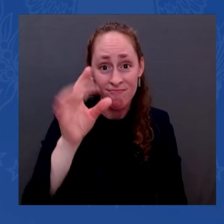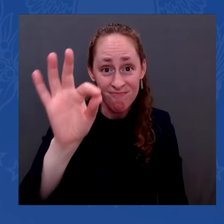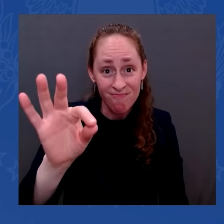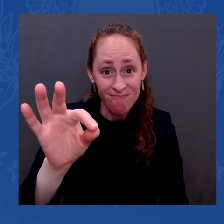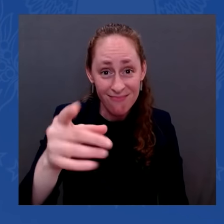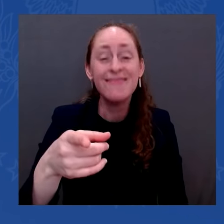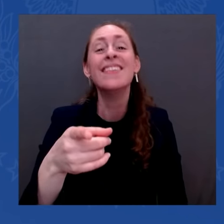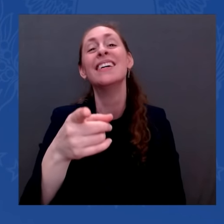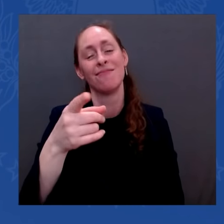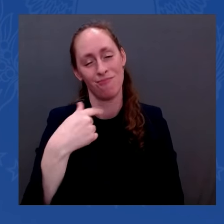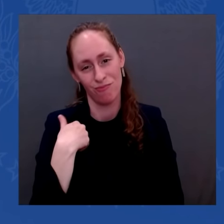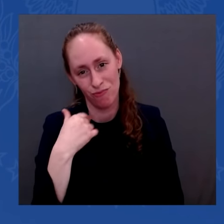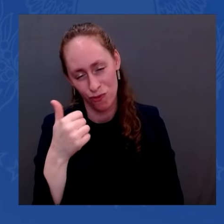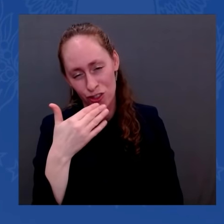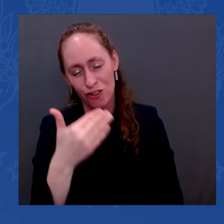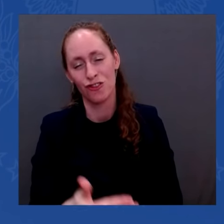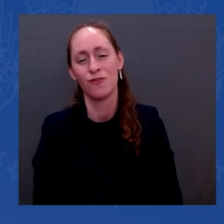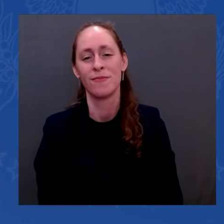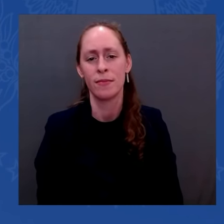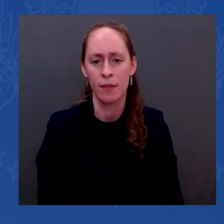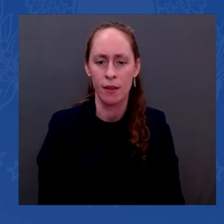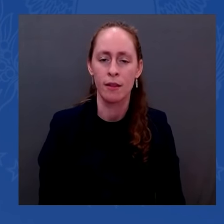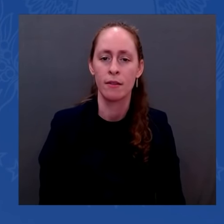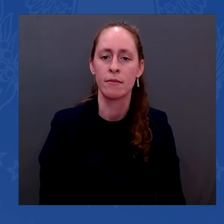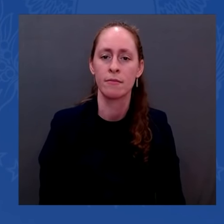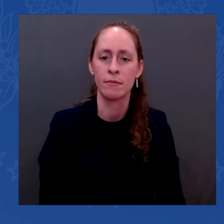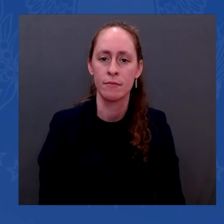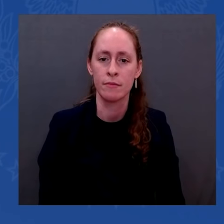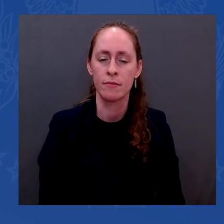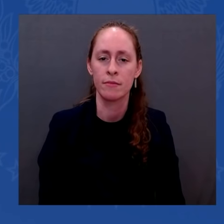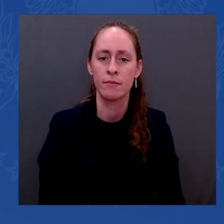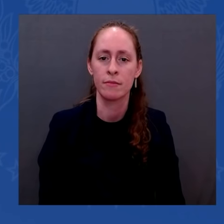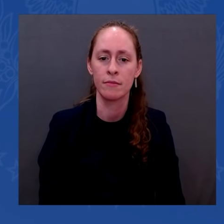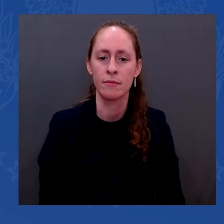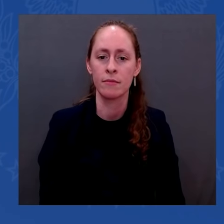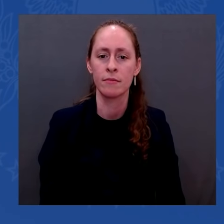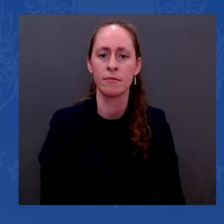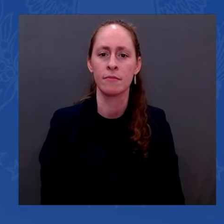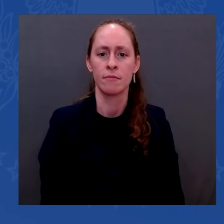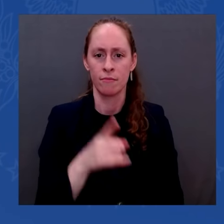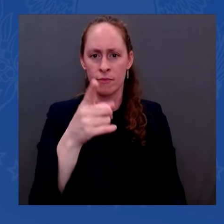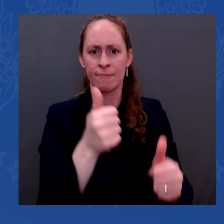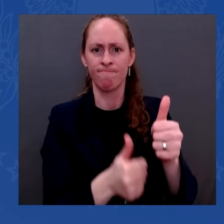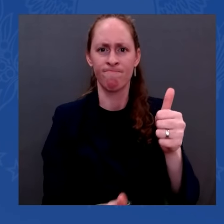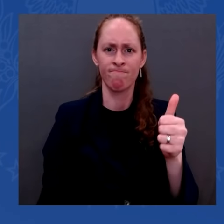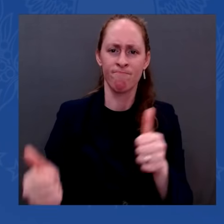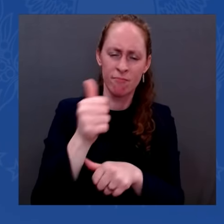Can you tell me a little about what you're going to be doing? Ms. Paz: Yes, I'm -- well, thank you, Mr. President.